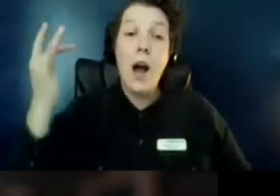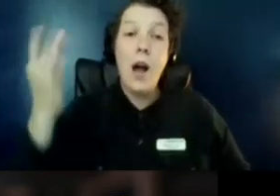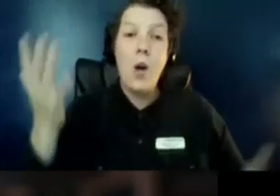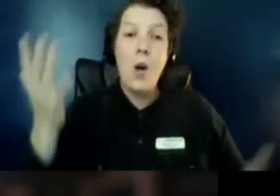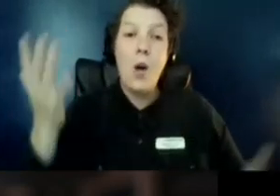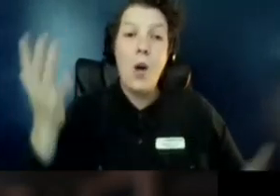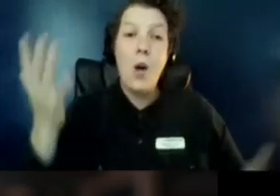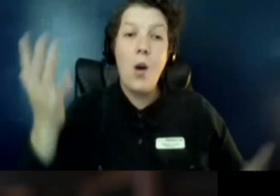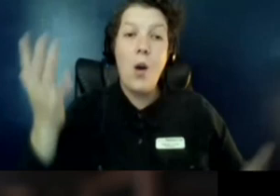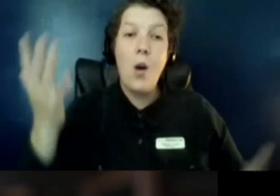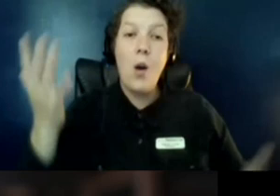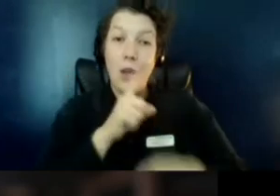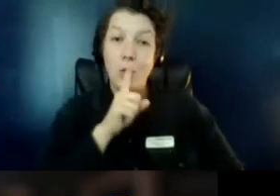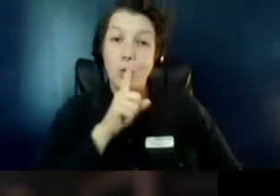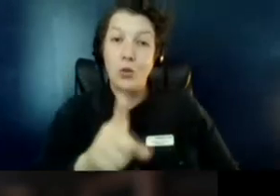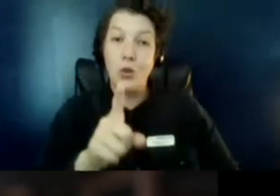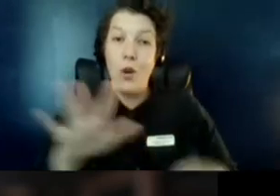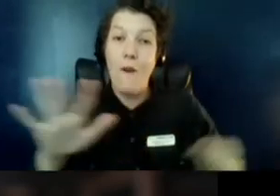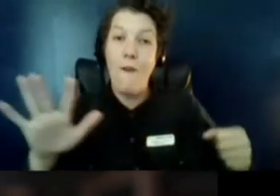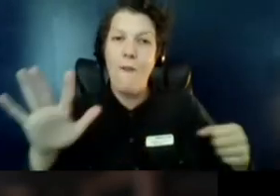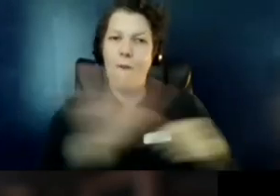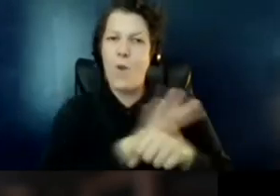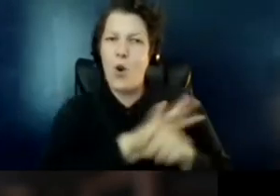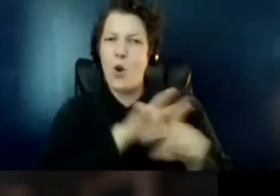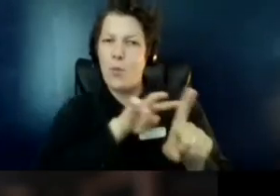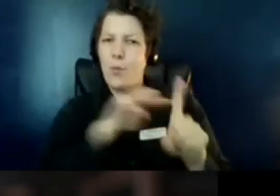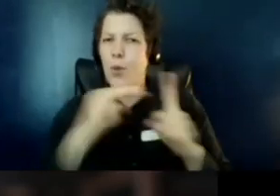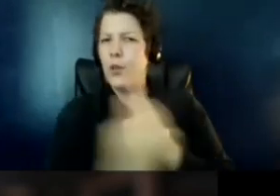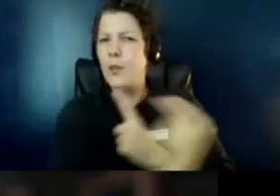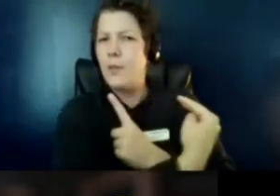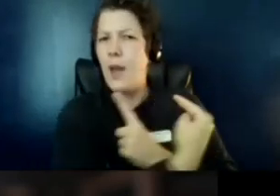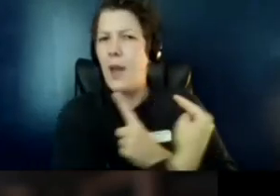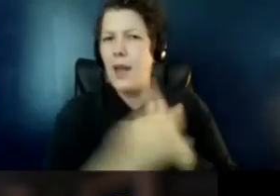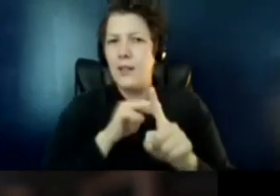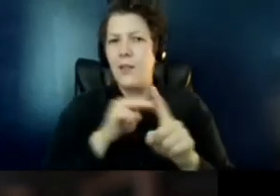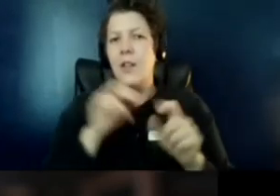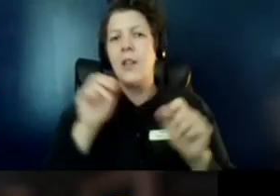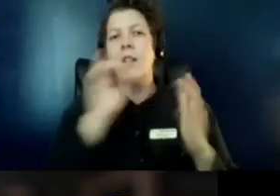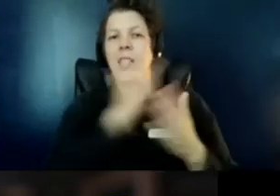full breadth and that we are sort of changing the mind‑set from thinking of disability